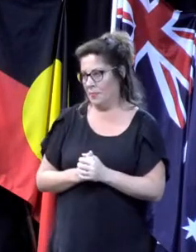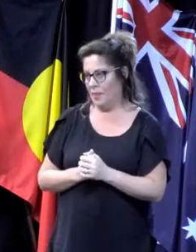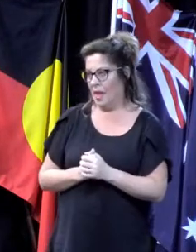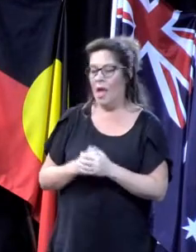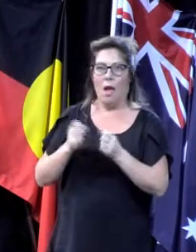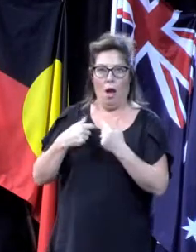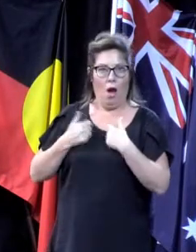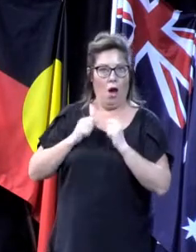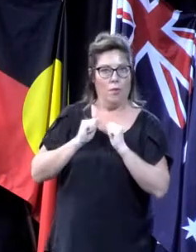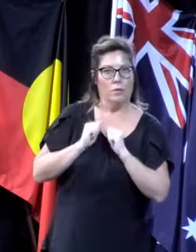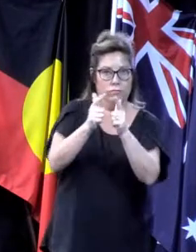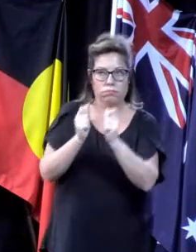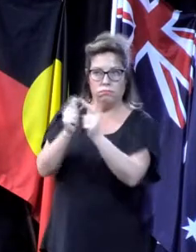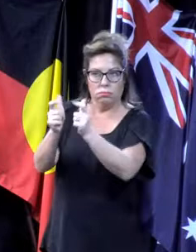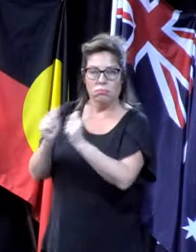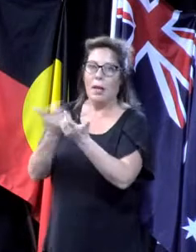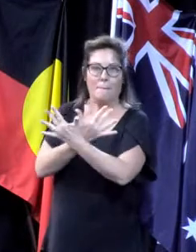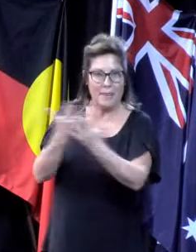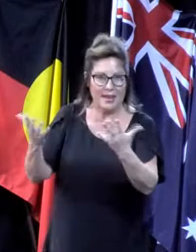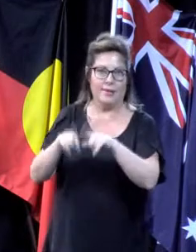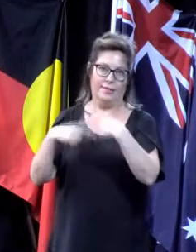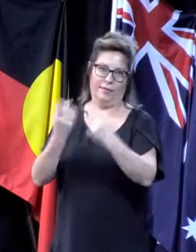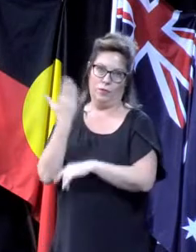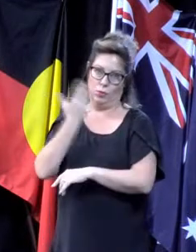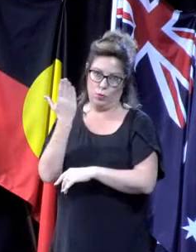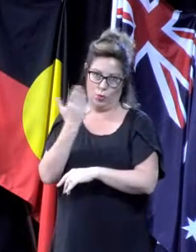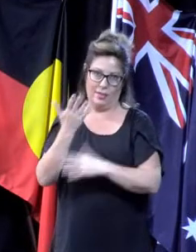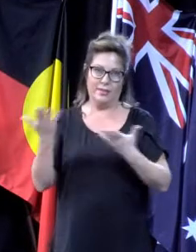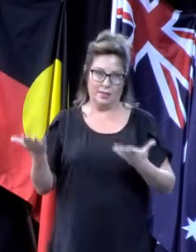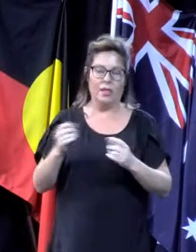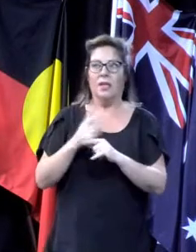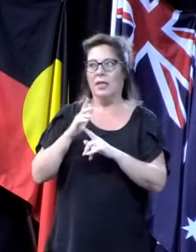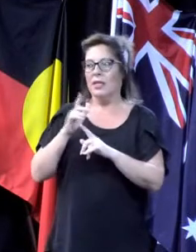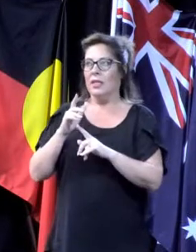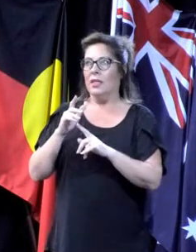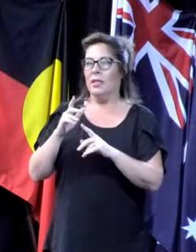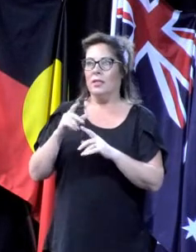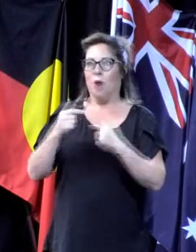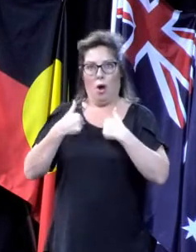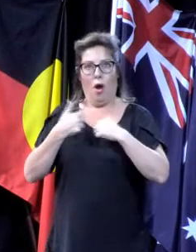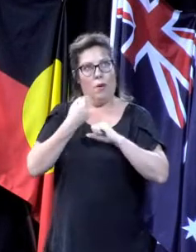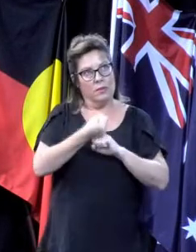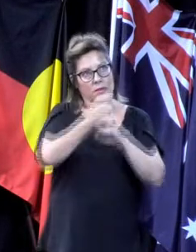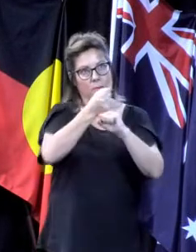So, this is a broad sort of capture of what that work was about. But supporting principals to understand the learning needs